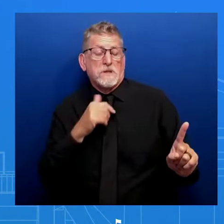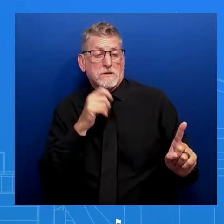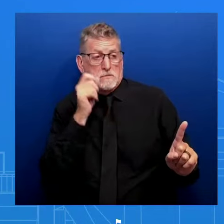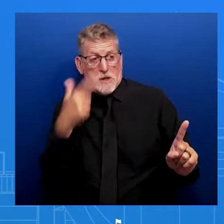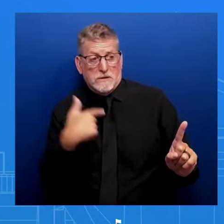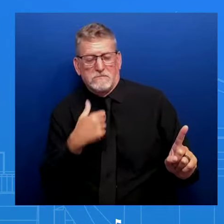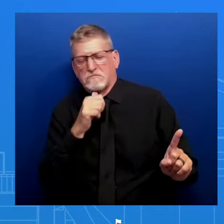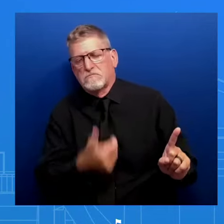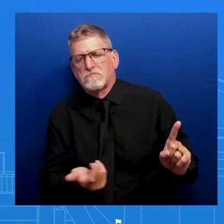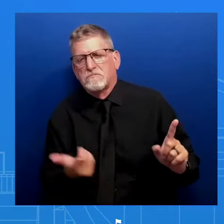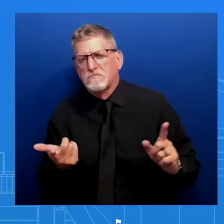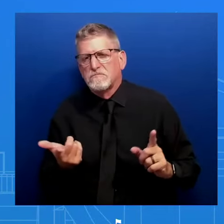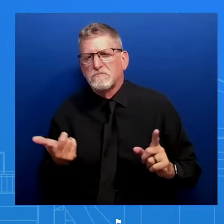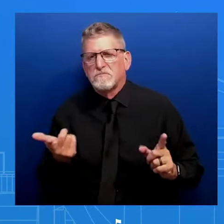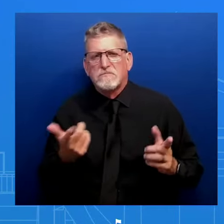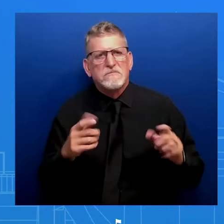in the war in Ukraine?